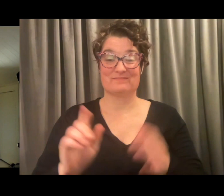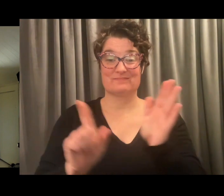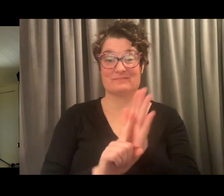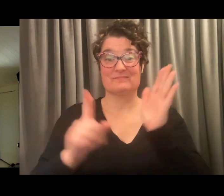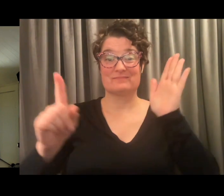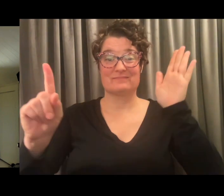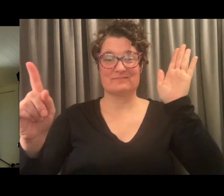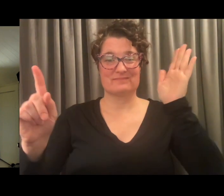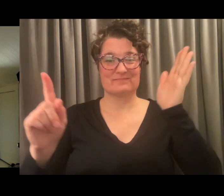Rebekah: Cottonwood meditation.